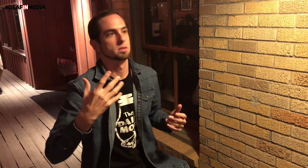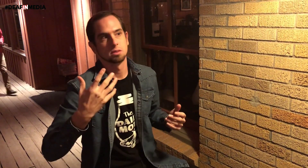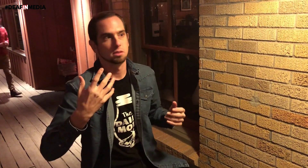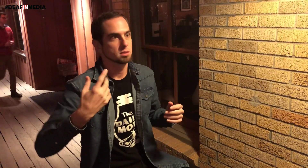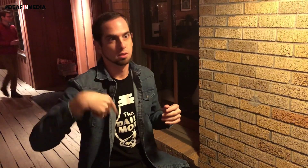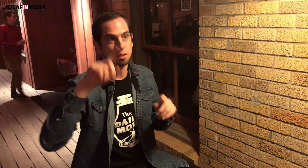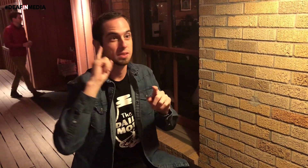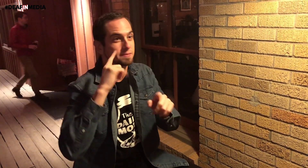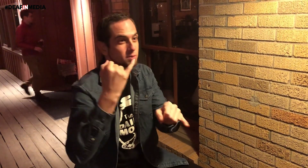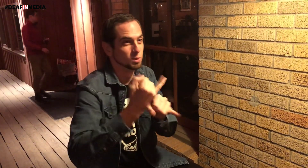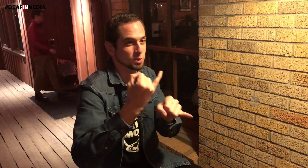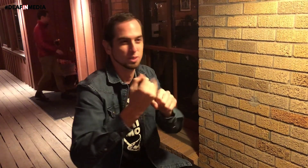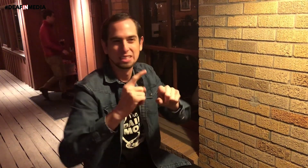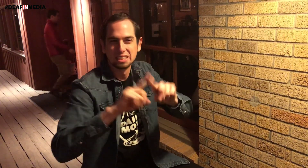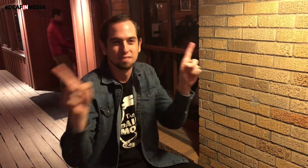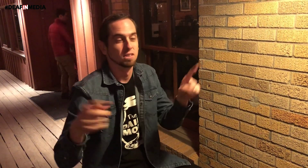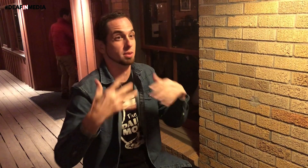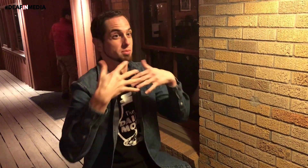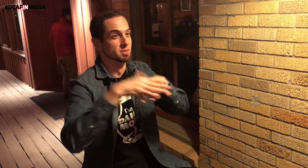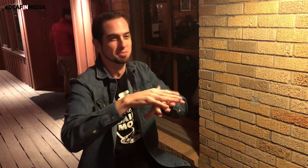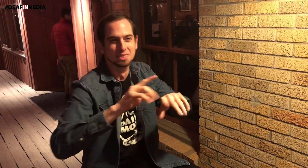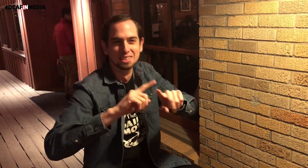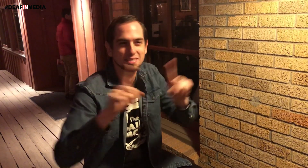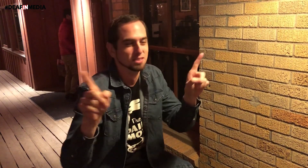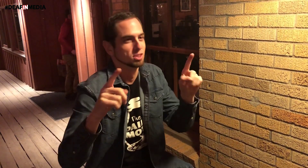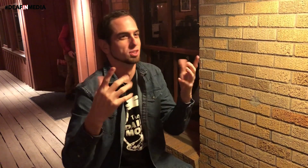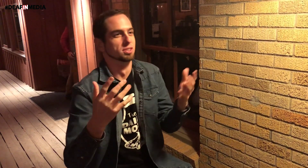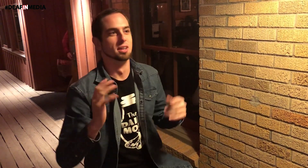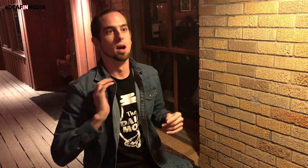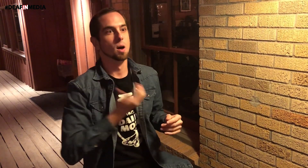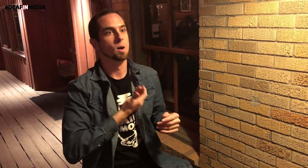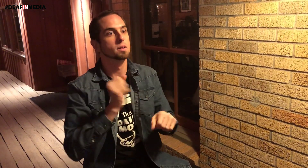Then attending a Deaf institute is different, attending a mainstream school is different,